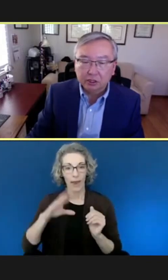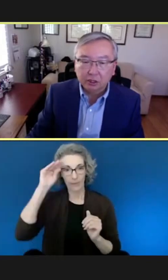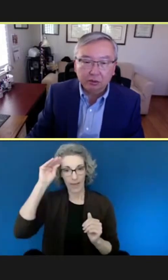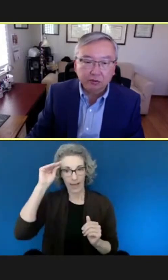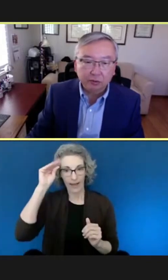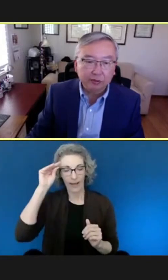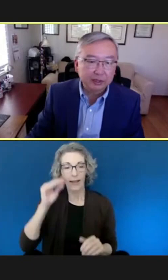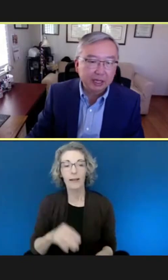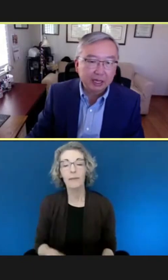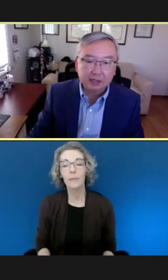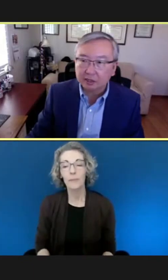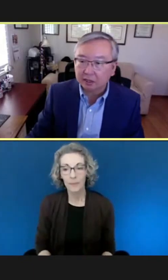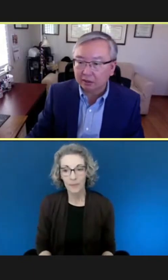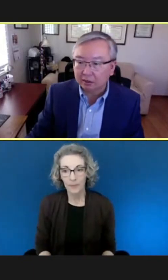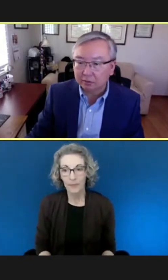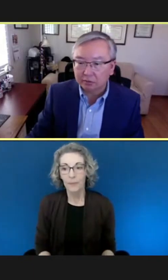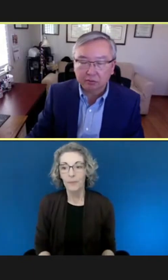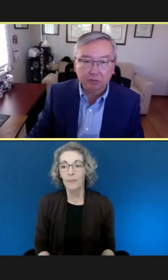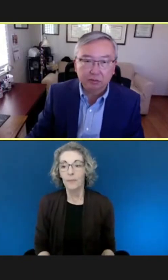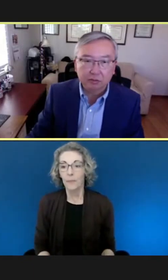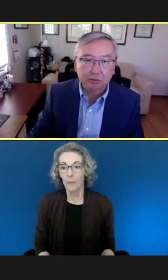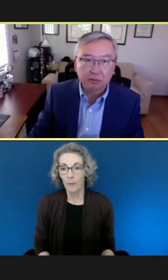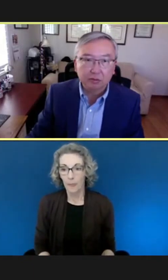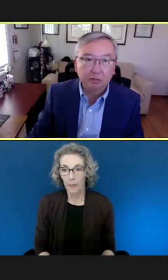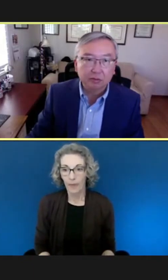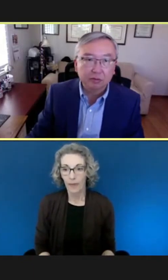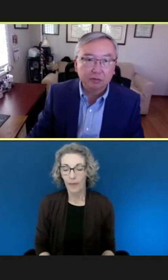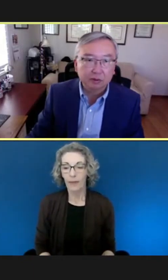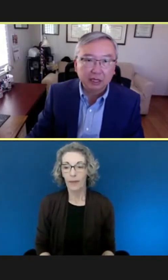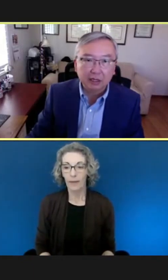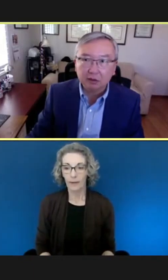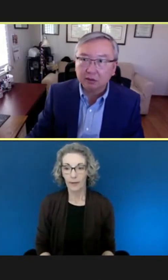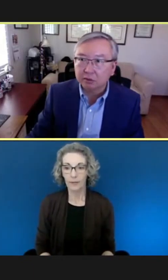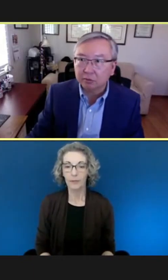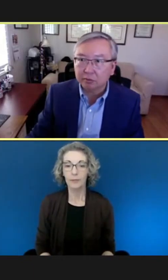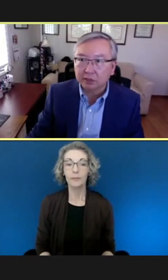So with the last ten plus minutes, I'm going to talk about